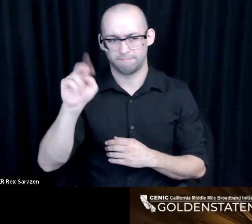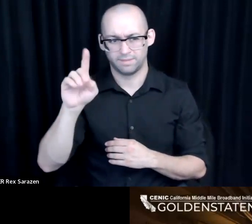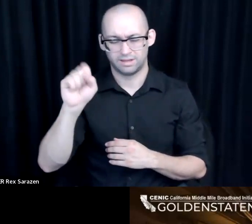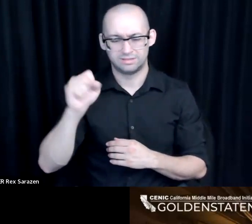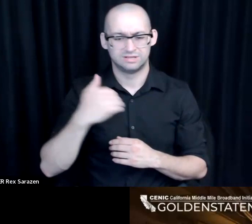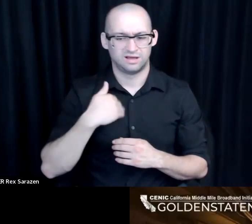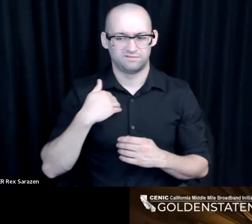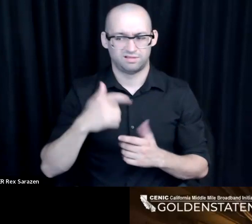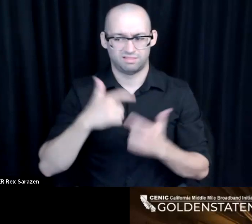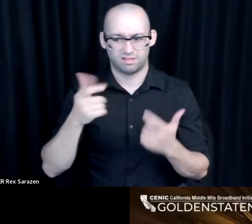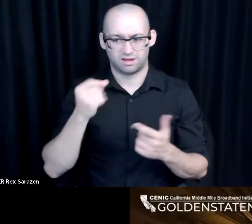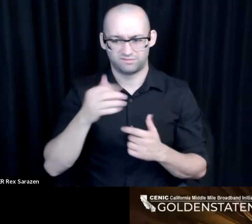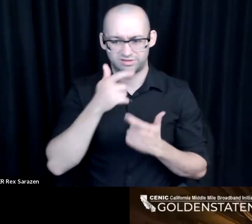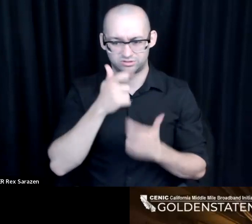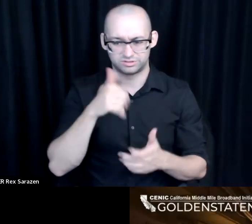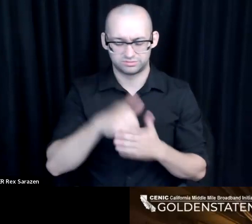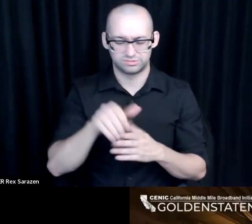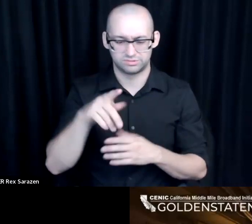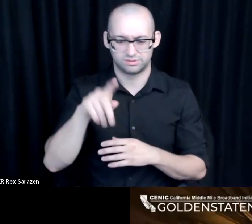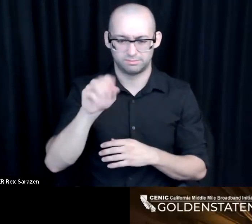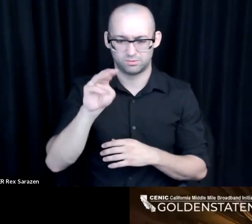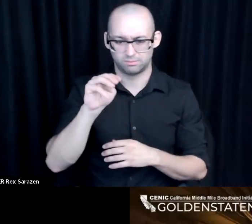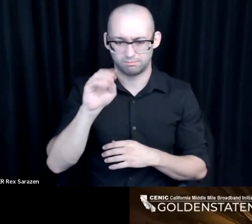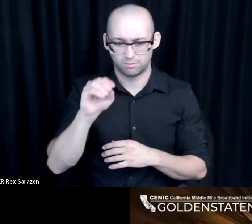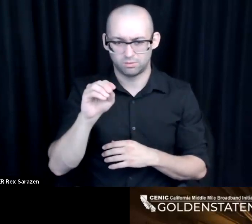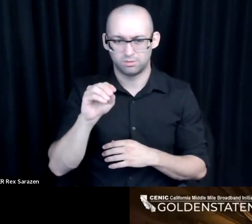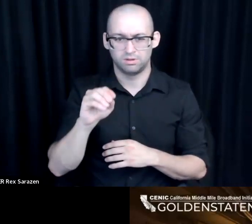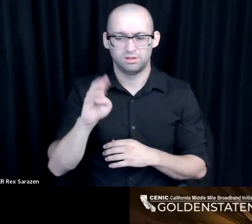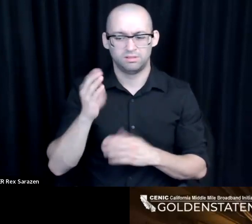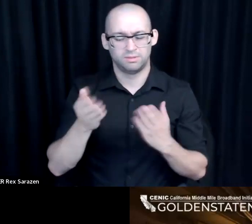Bands of Pomo Indians and then potentially back in Southern California. So thanks.